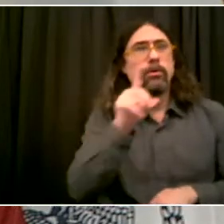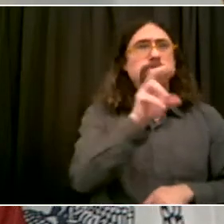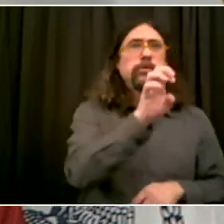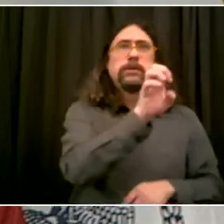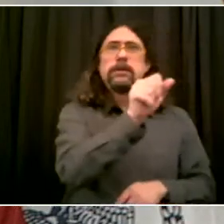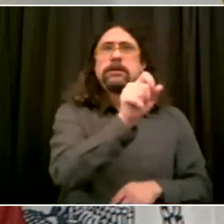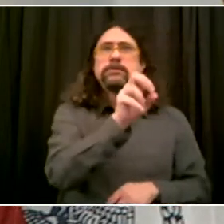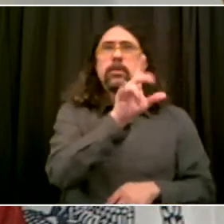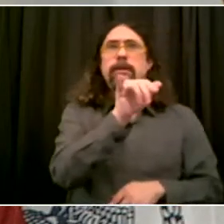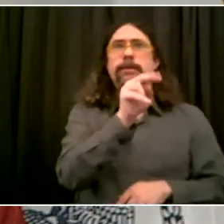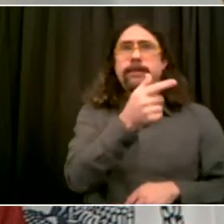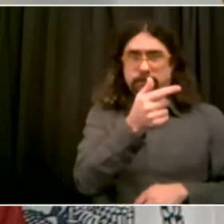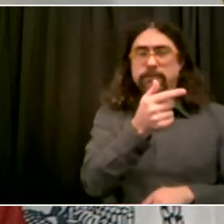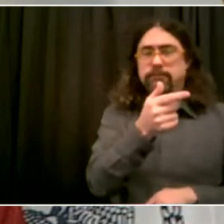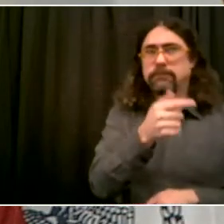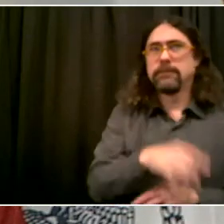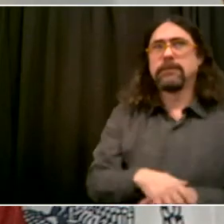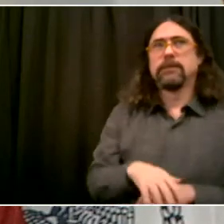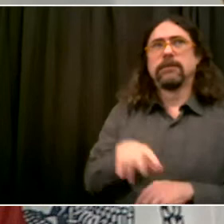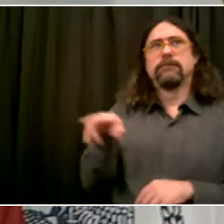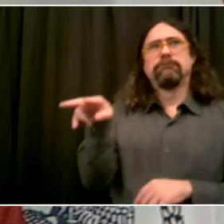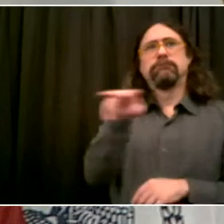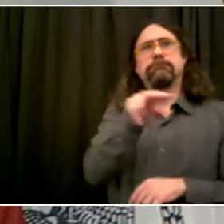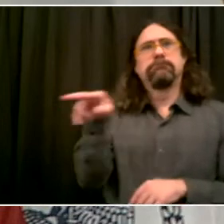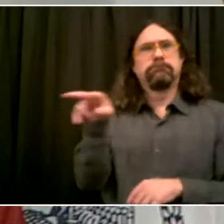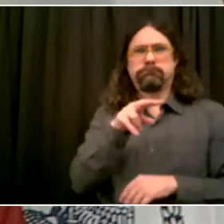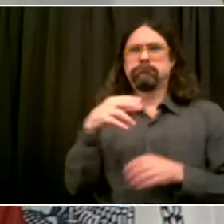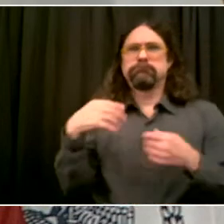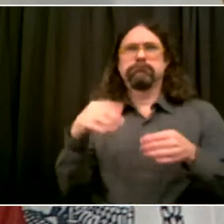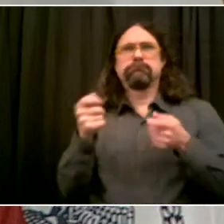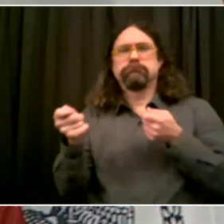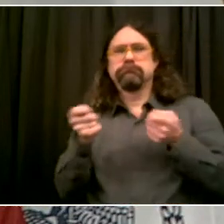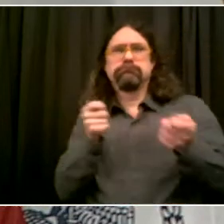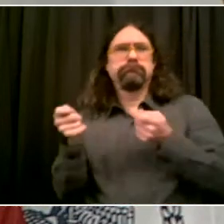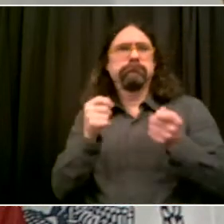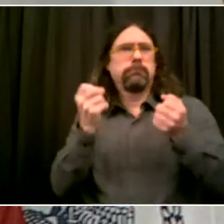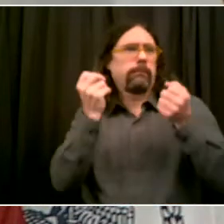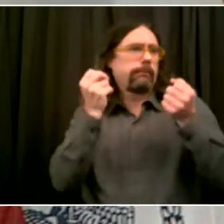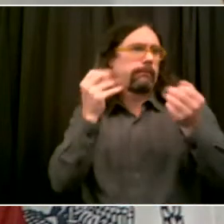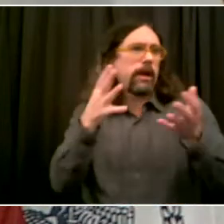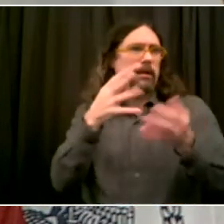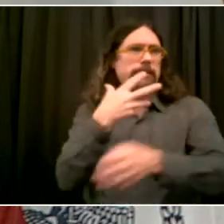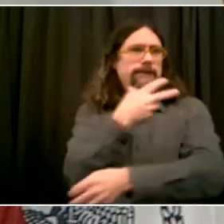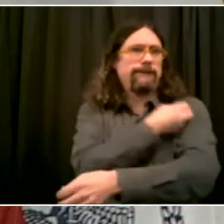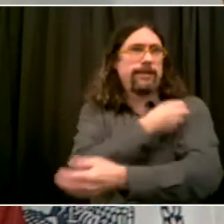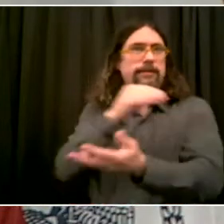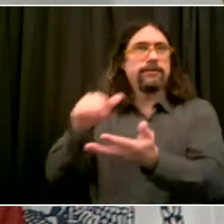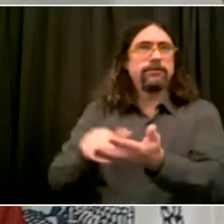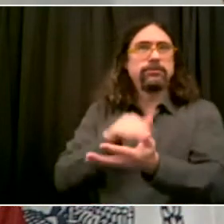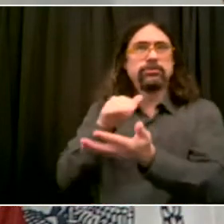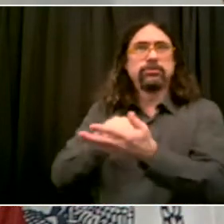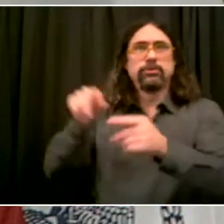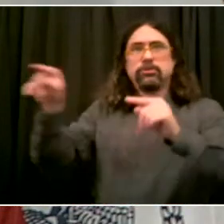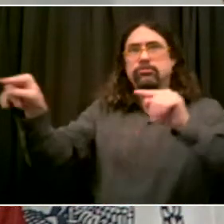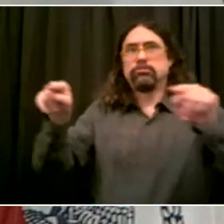OF TEST SITES THAT HAVE, , BY THE WAY THE DEPARTMENT OF HEALTH AND